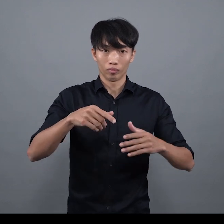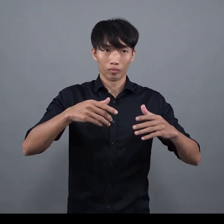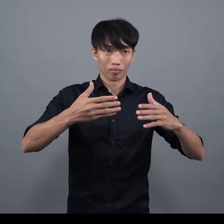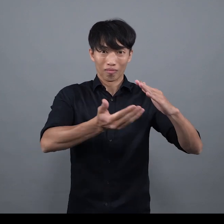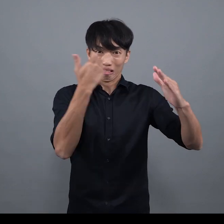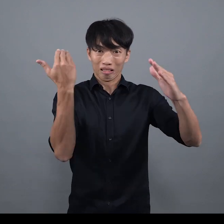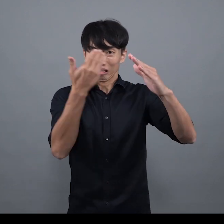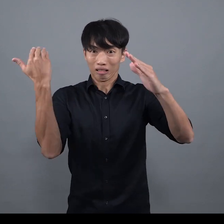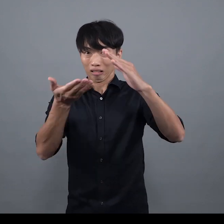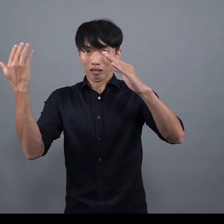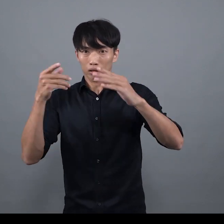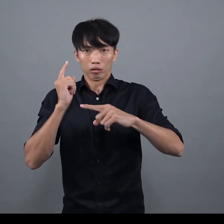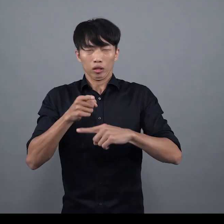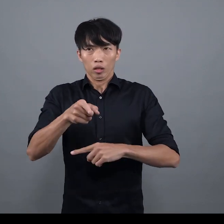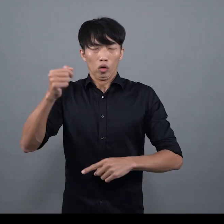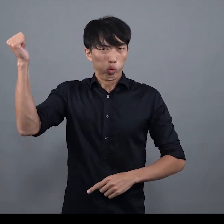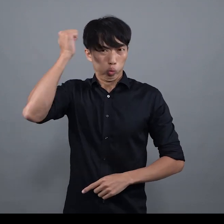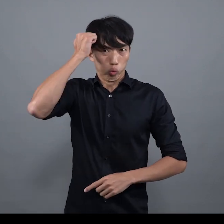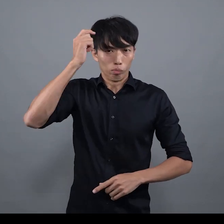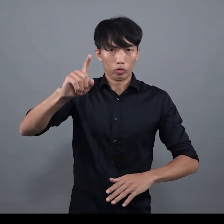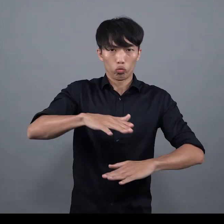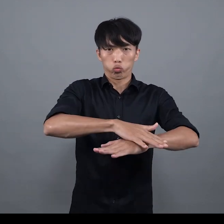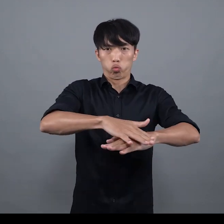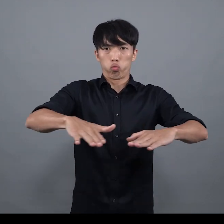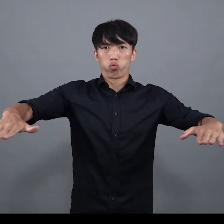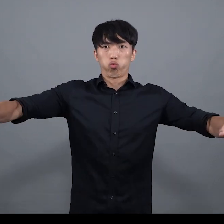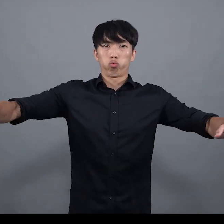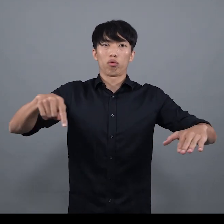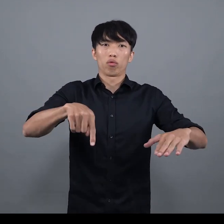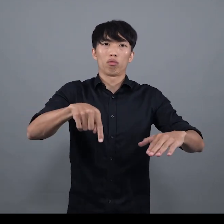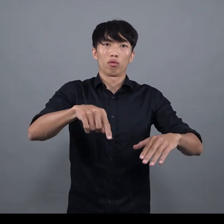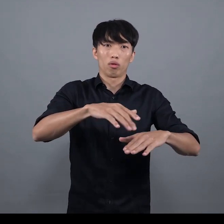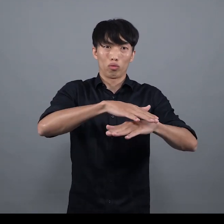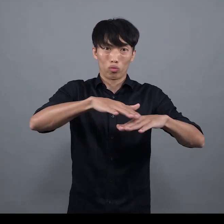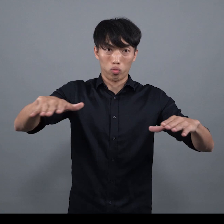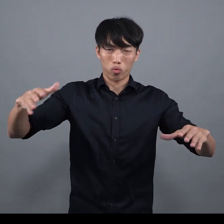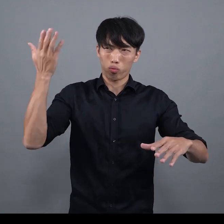[Japanese] One of the most difficult tasks is dismantling the counter